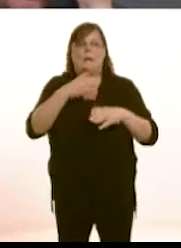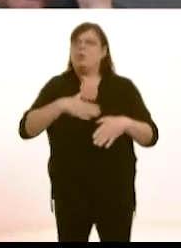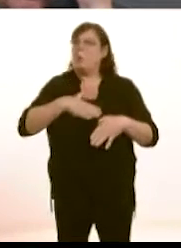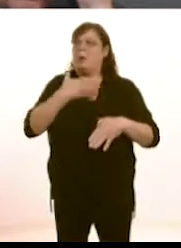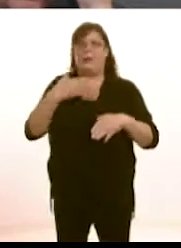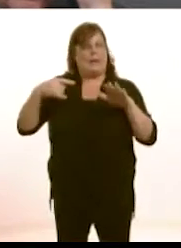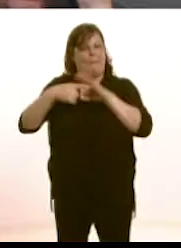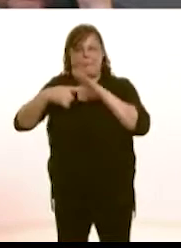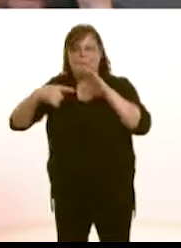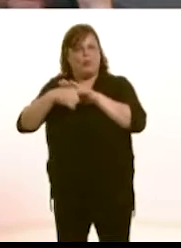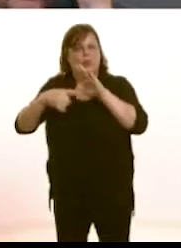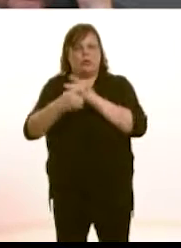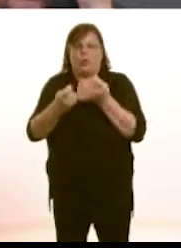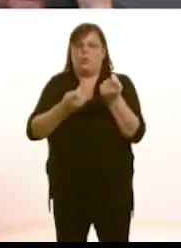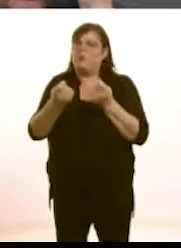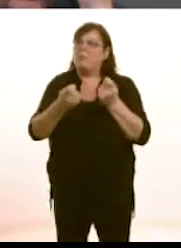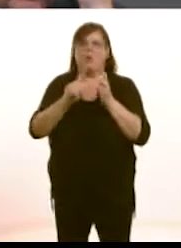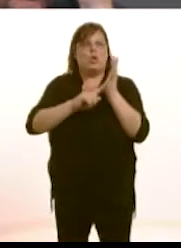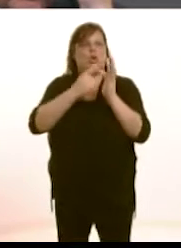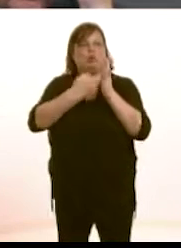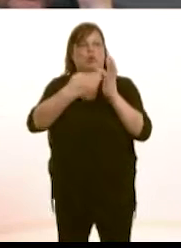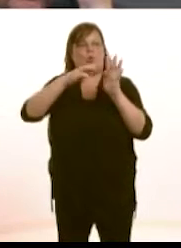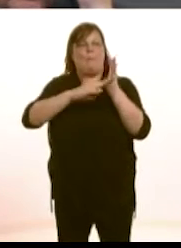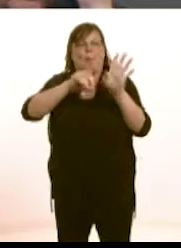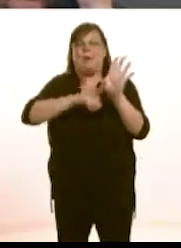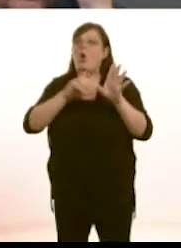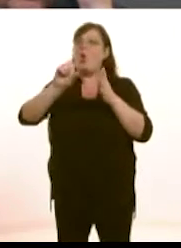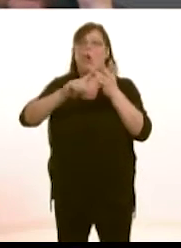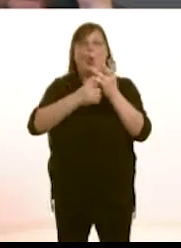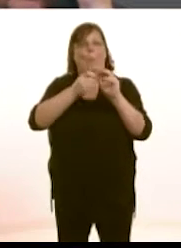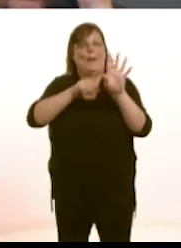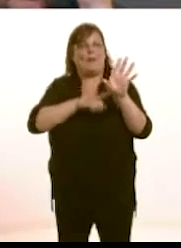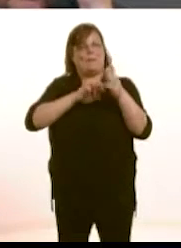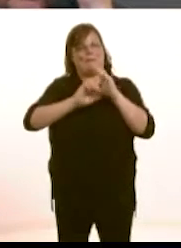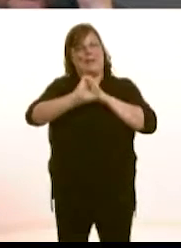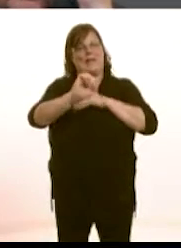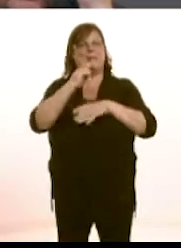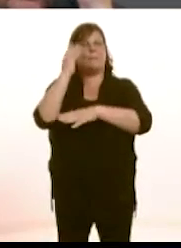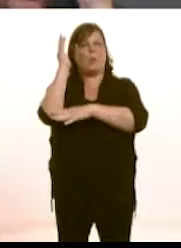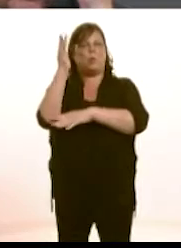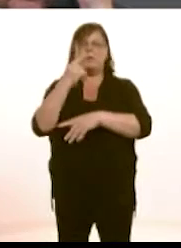Indeed, Jeremy Corbynís spokesman said that he was relaxed about the prospect of higher immigration and doesnít believe in reducing it.